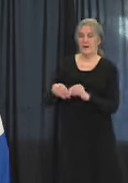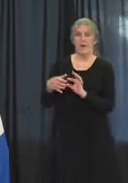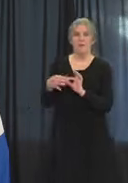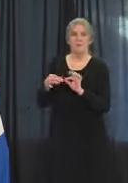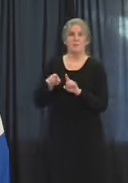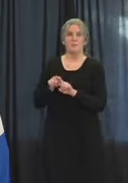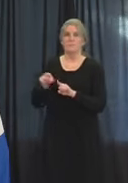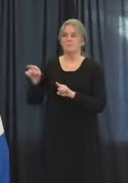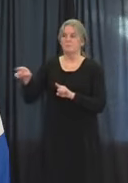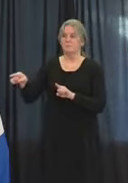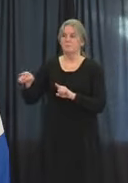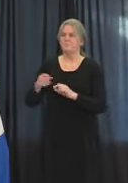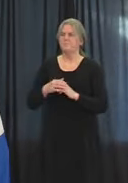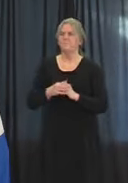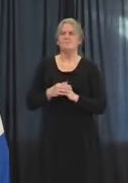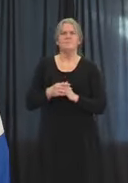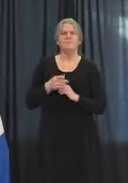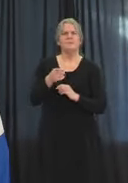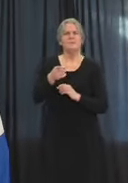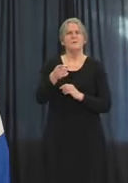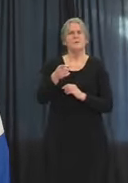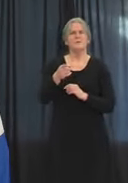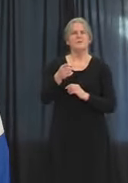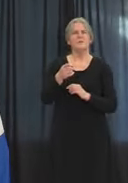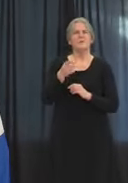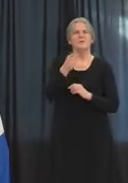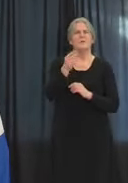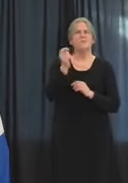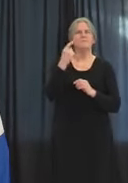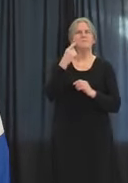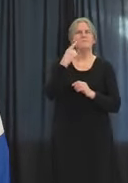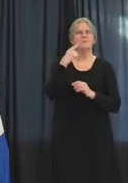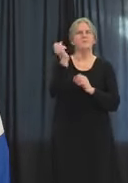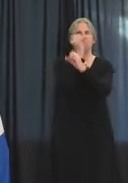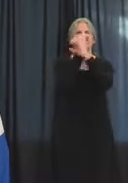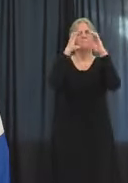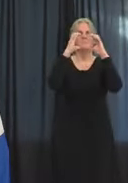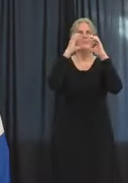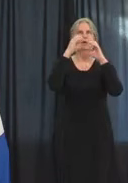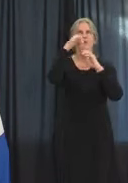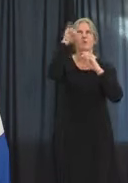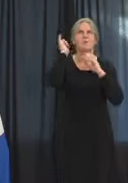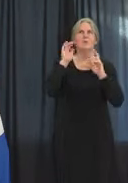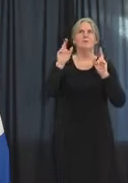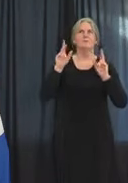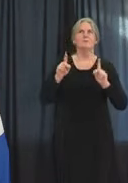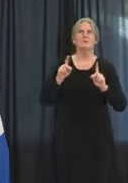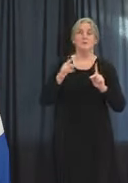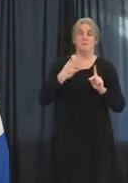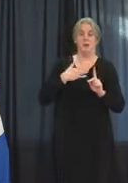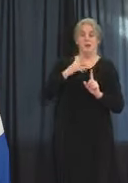And I will just add to that a bit, put yourself into the perspective of a Yukoner.